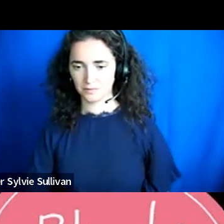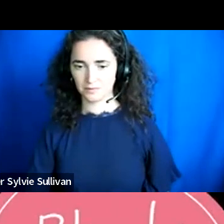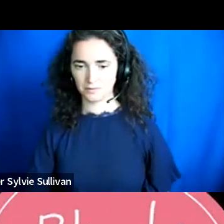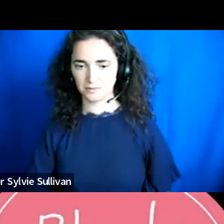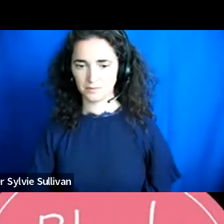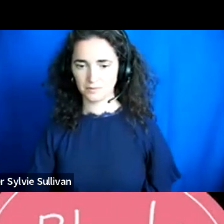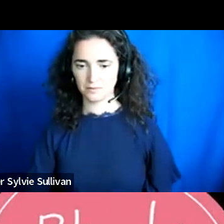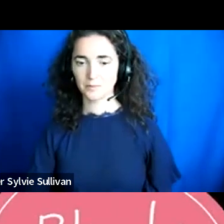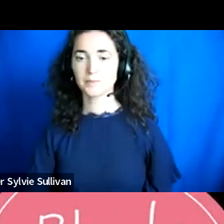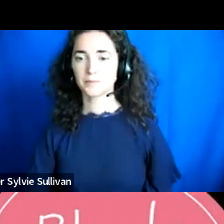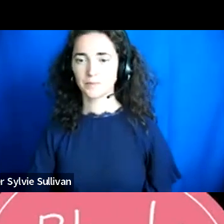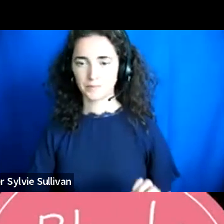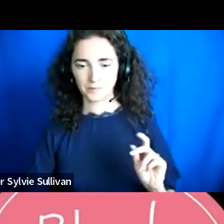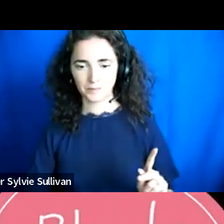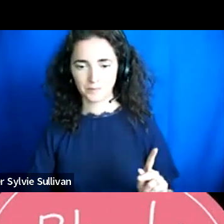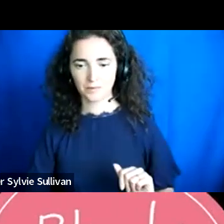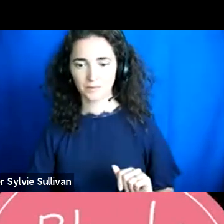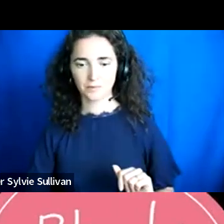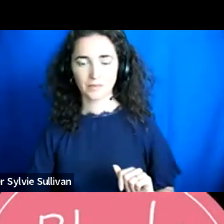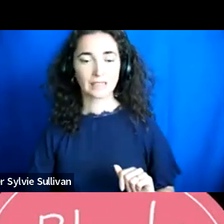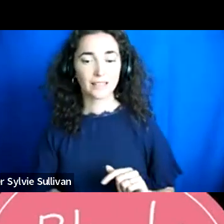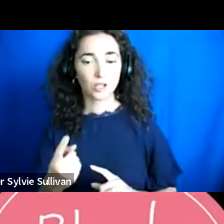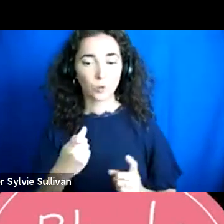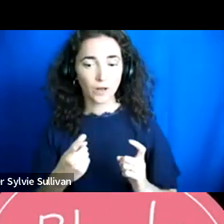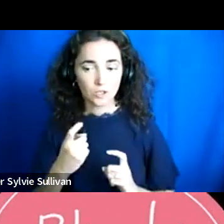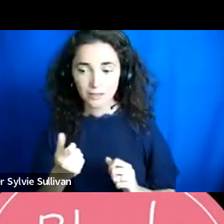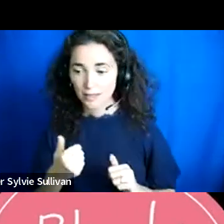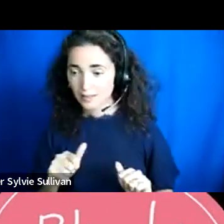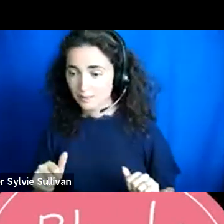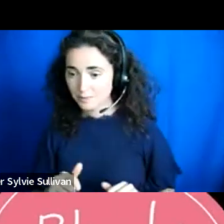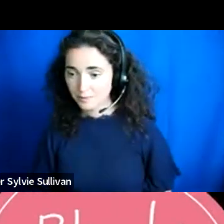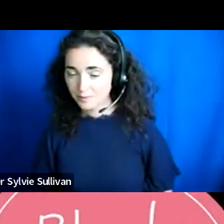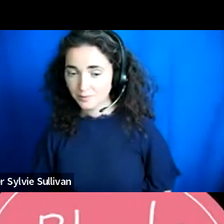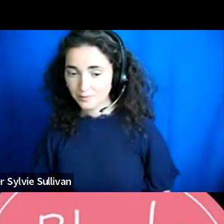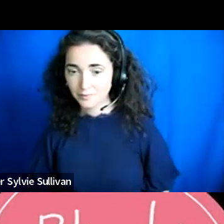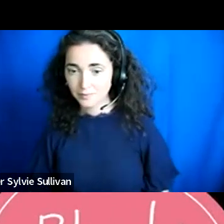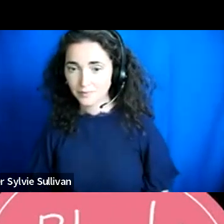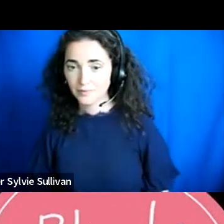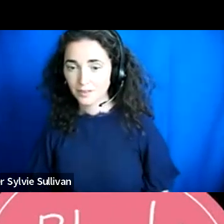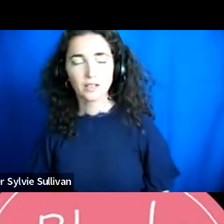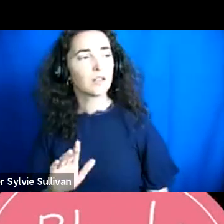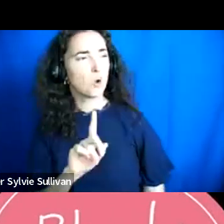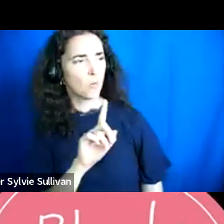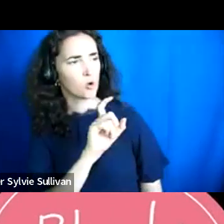All right. Do we have any questions? It was a question in the chat.